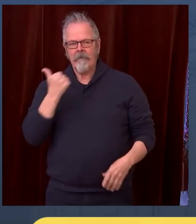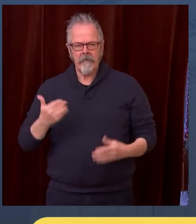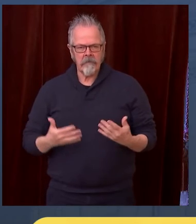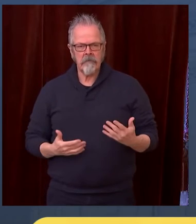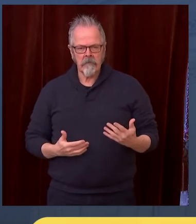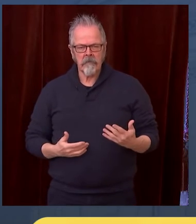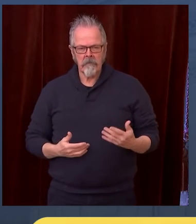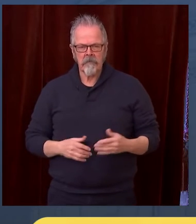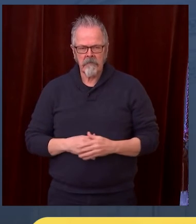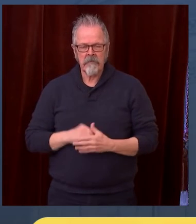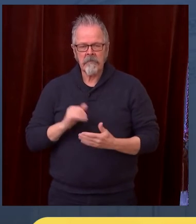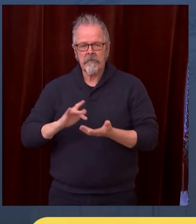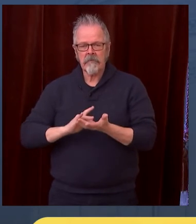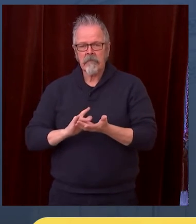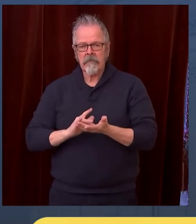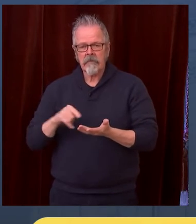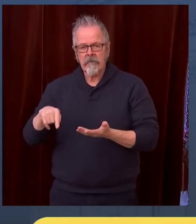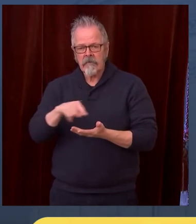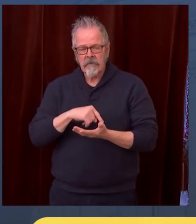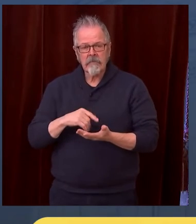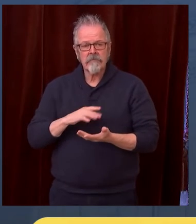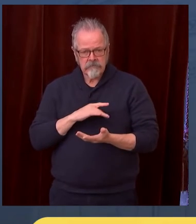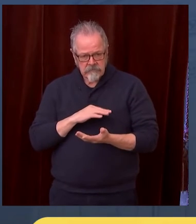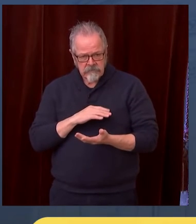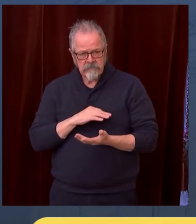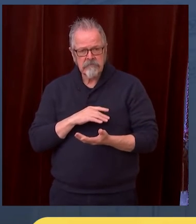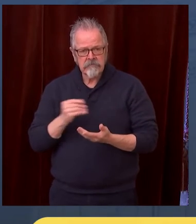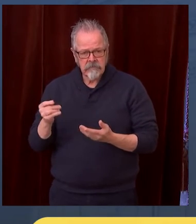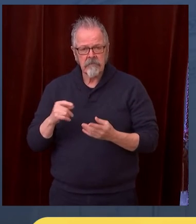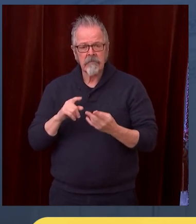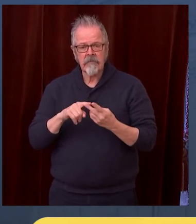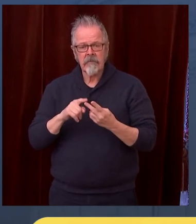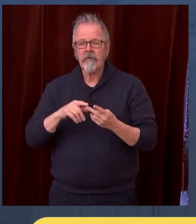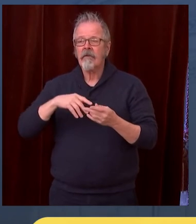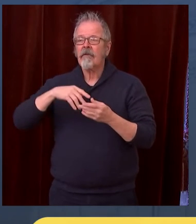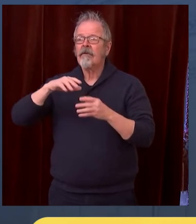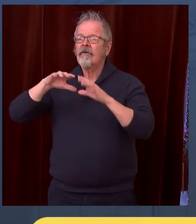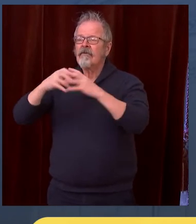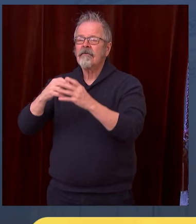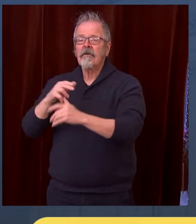in outpatient dental long term care and correctional facilities.